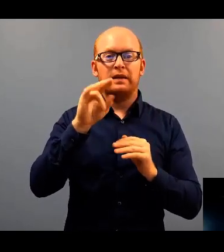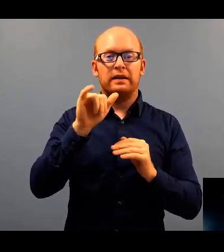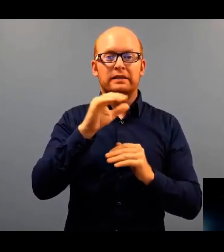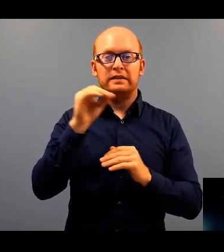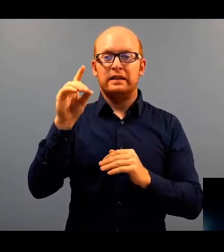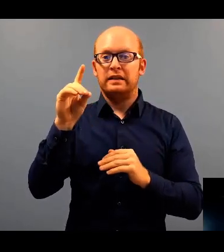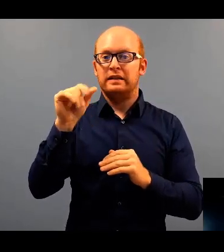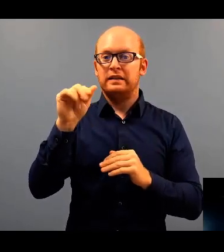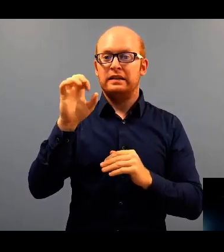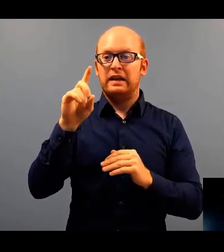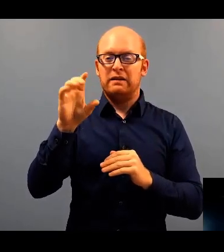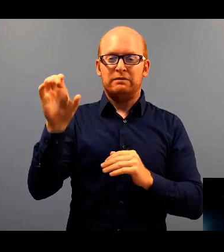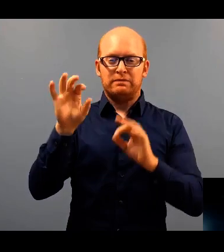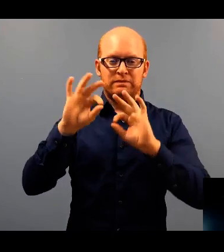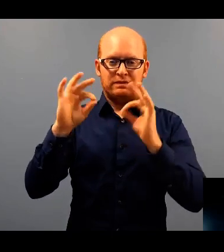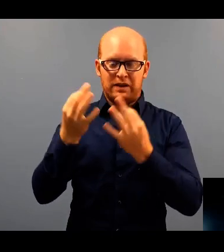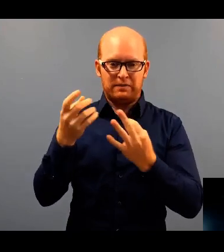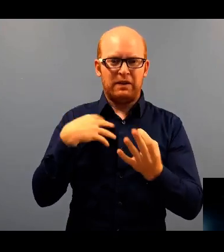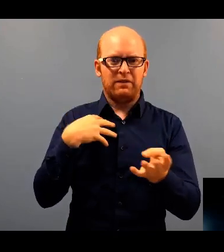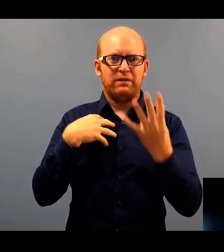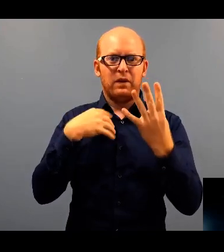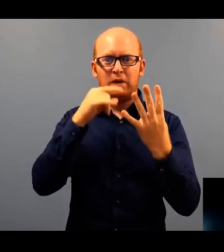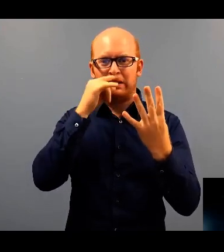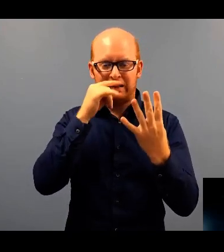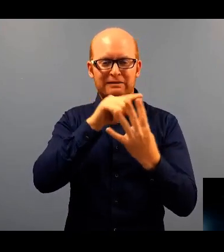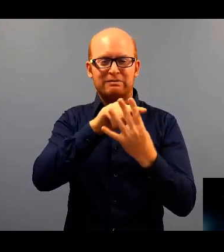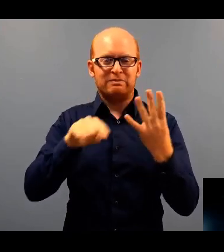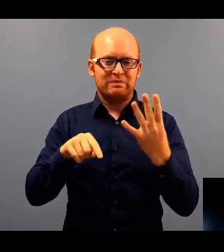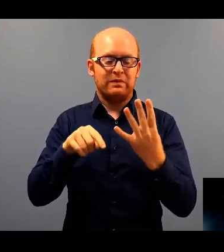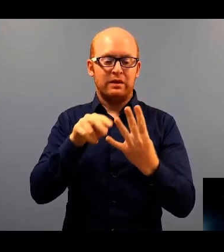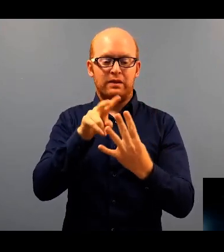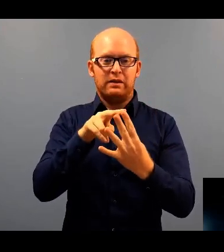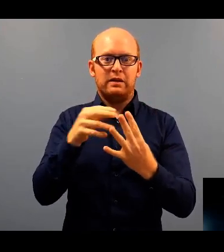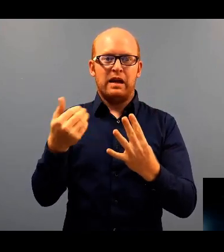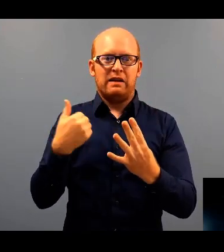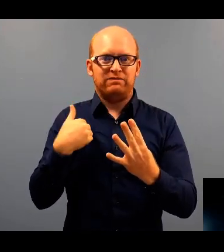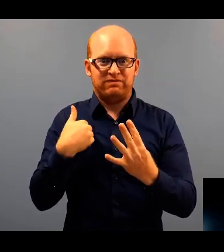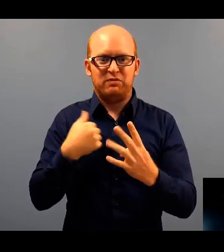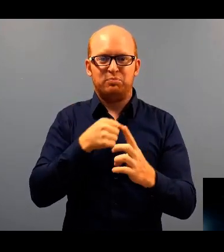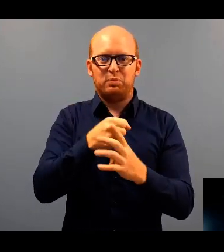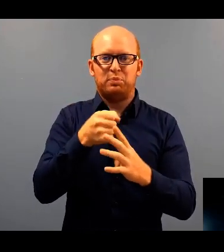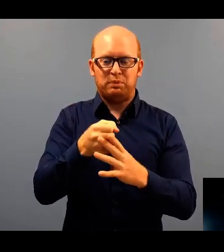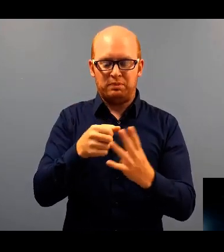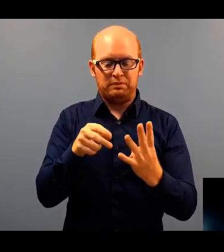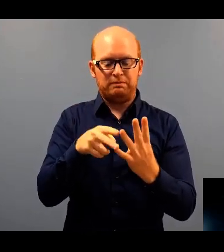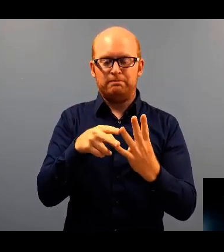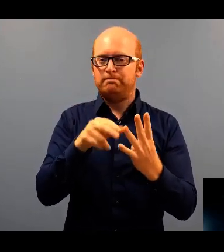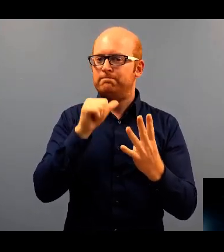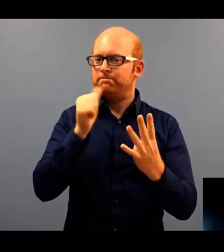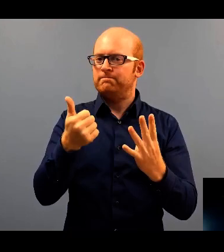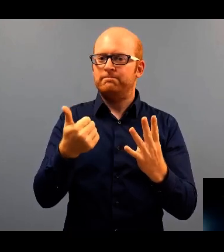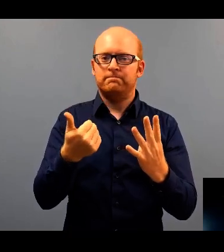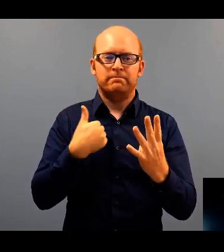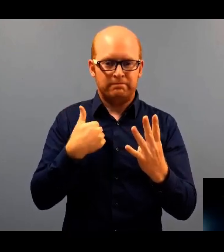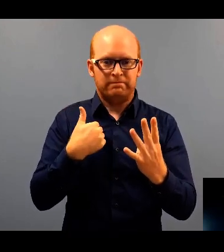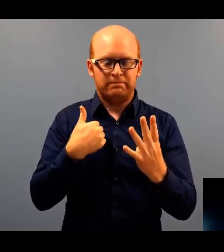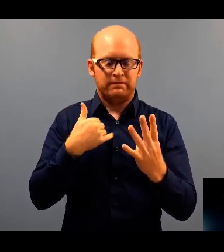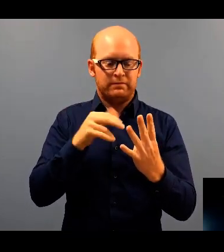Nancy and David Corderman have four children. Two of their kids have Usher syndrome and two do not. No one else in their extended family